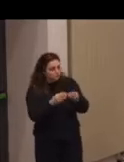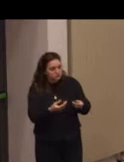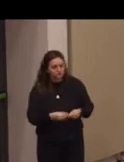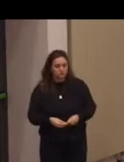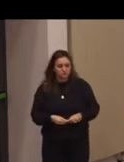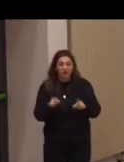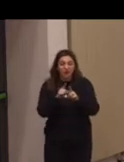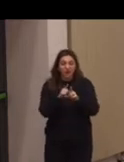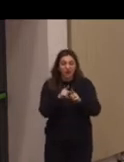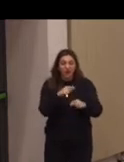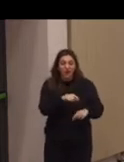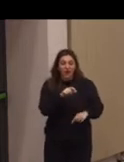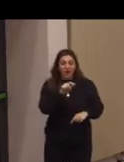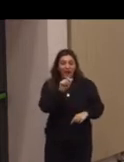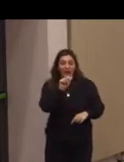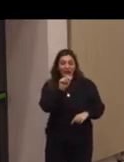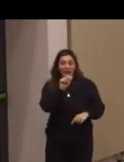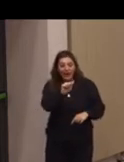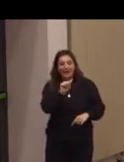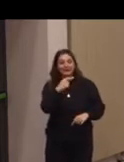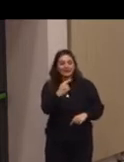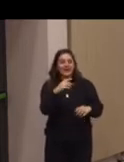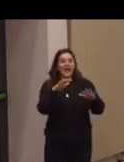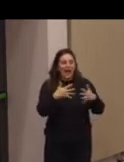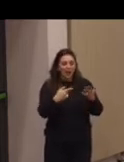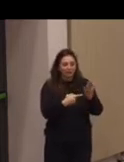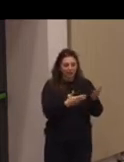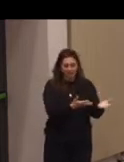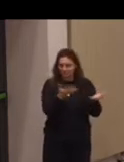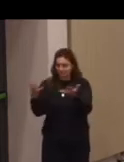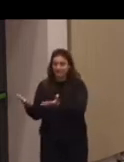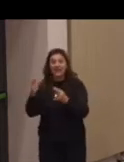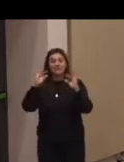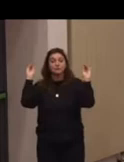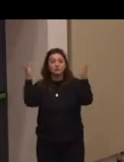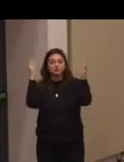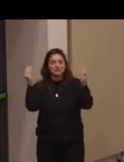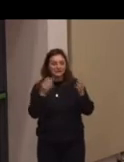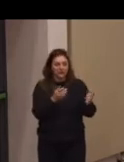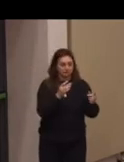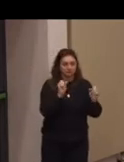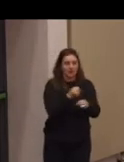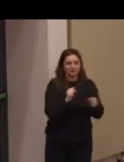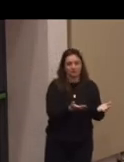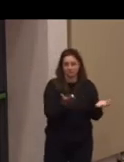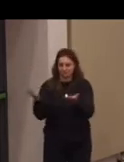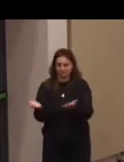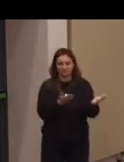an exodus of health professionals or AT professionals. In displacement contexts, we see that services